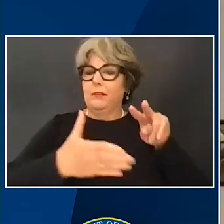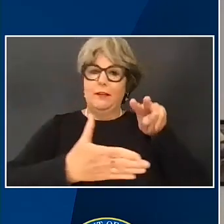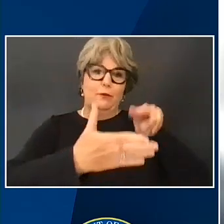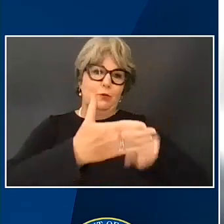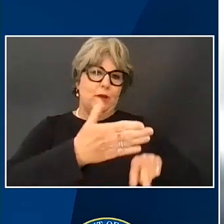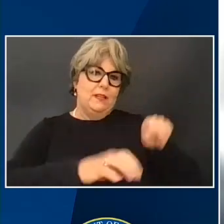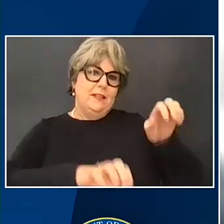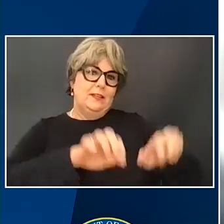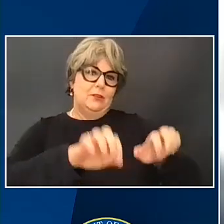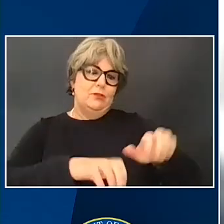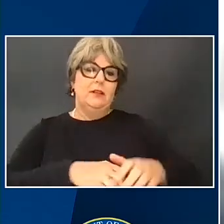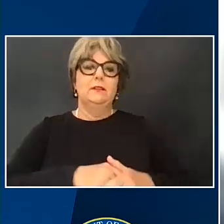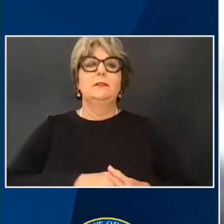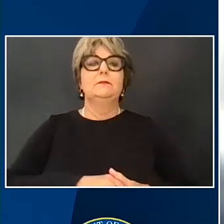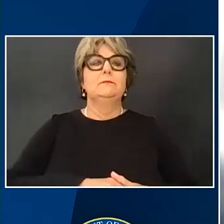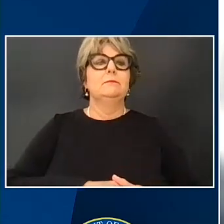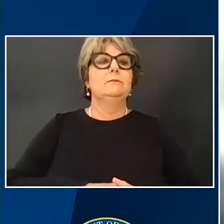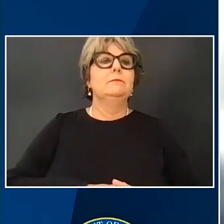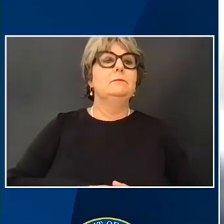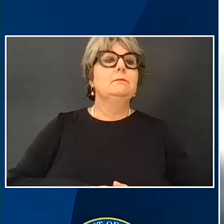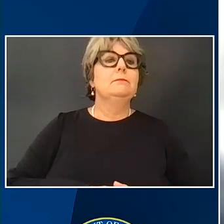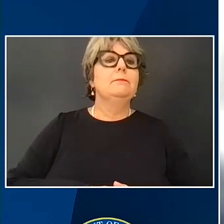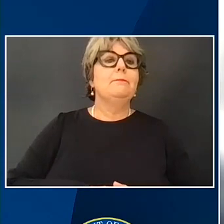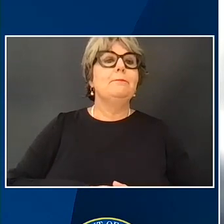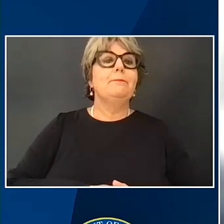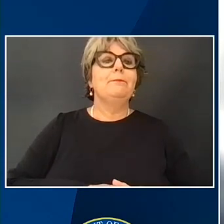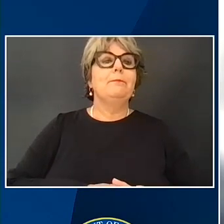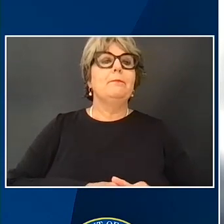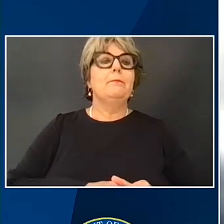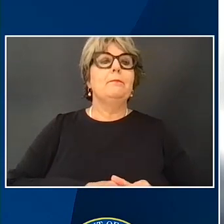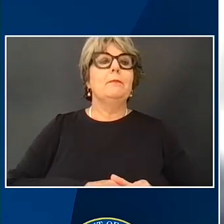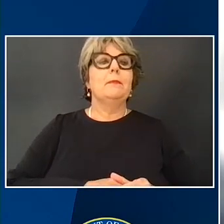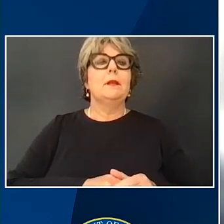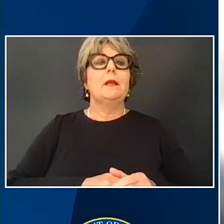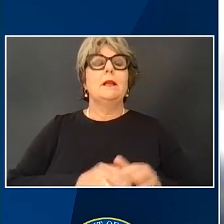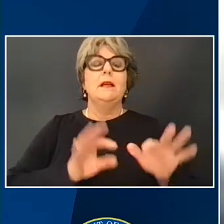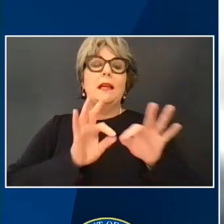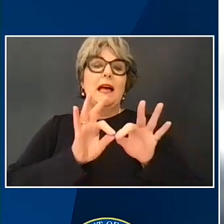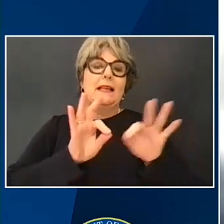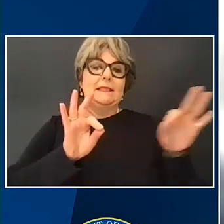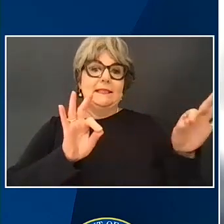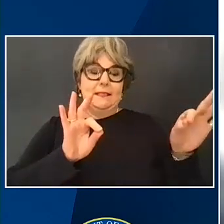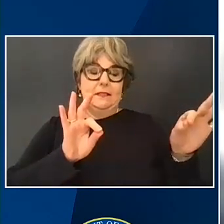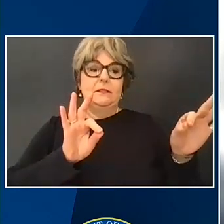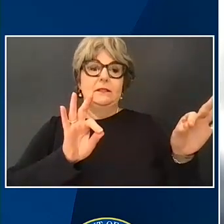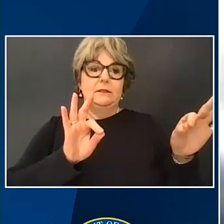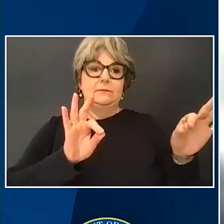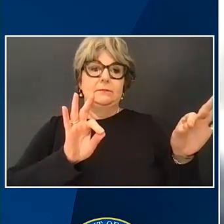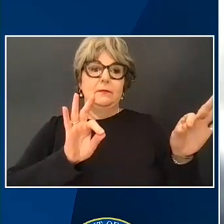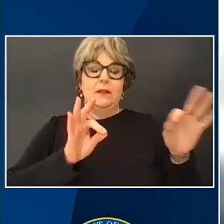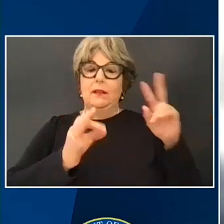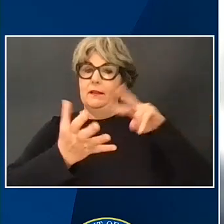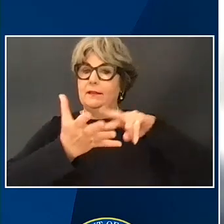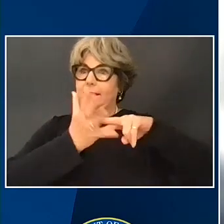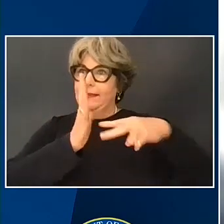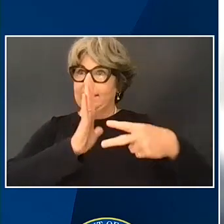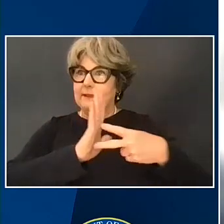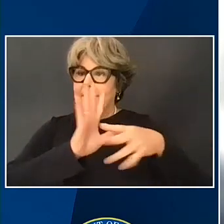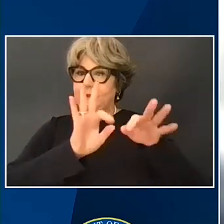I might suggest maybe that's a sentence that follows the overall intent. And then clearly, because when it's